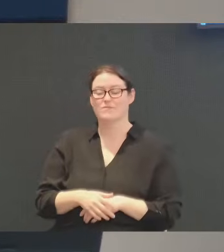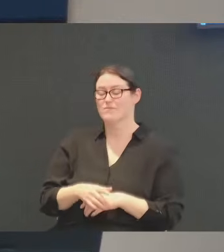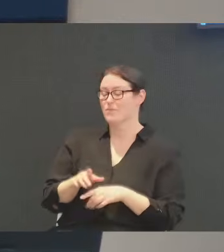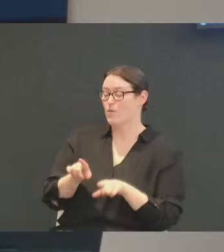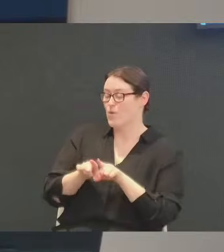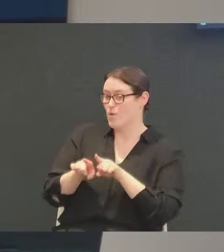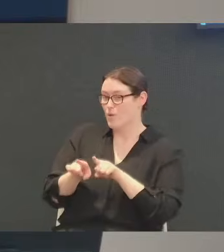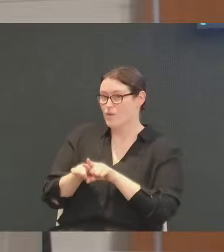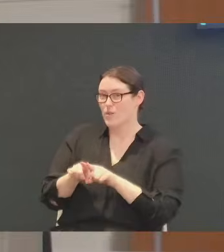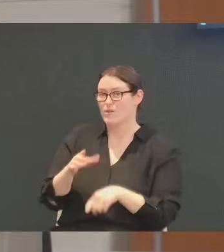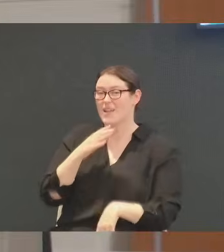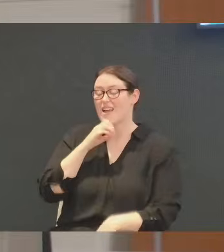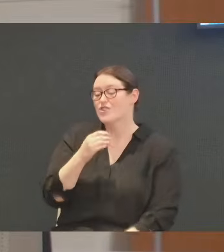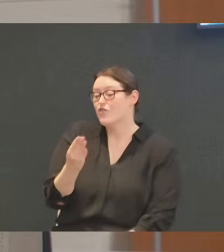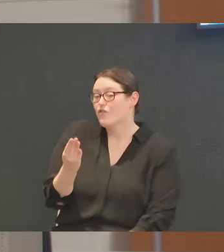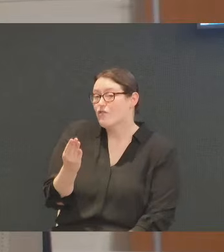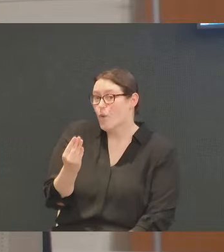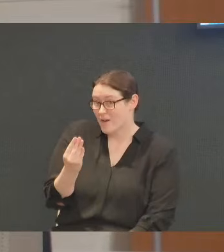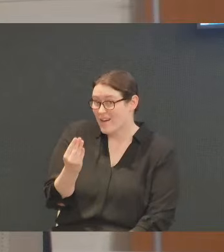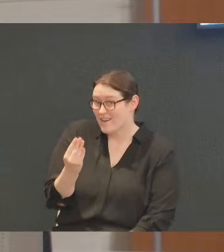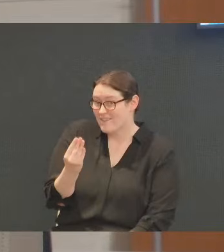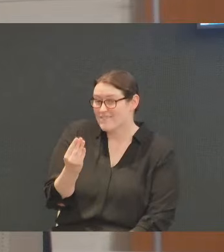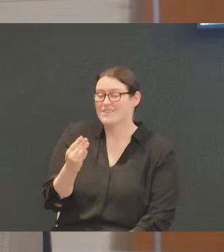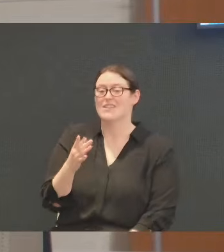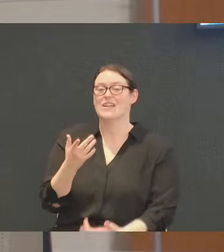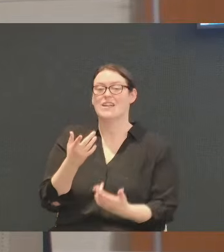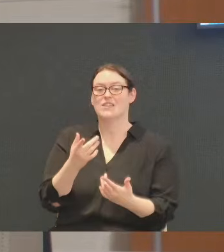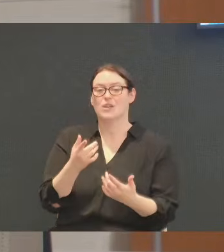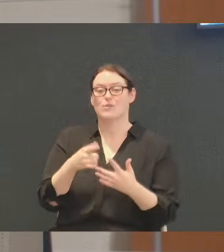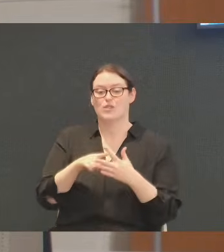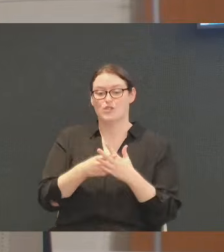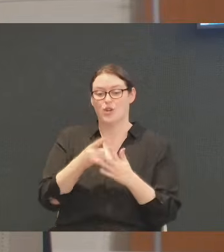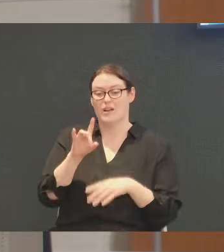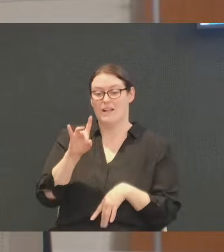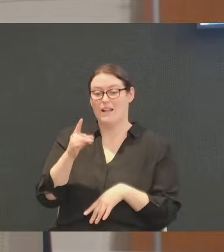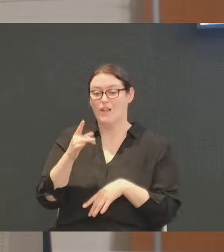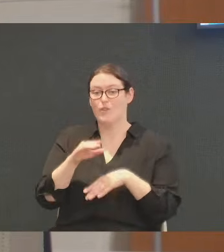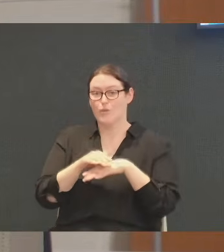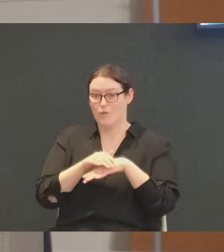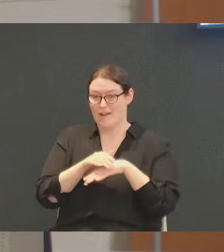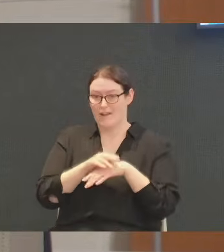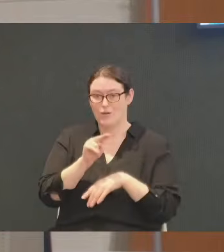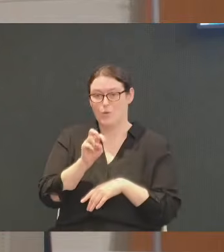just 14 years of age, while entering the eighth grade in the Norwood City School District,